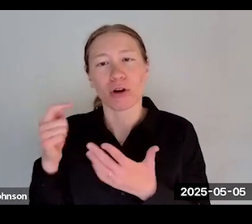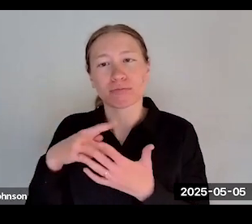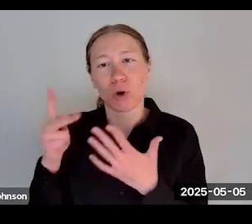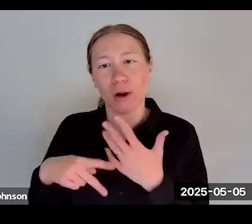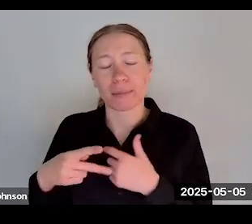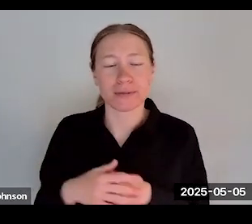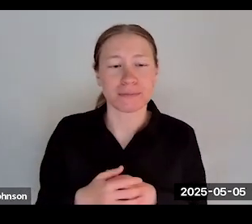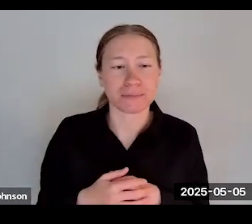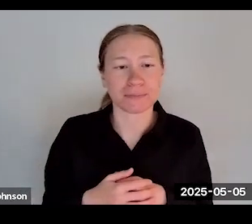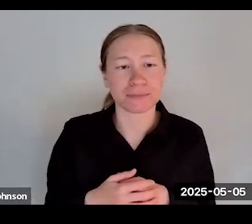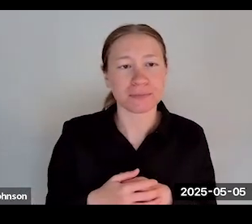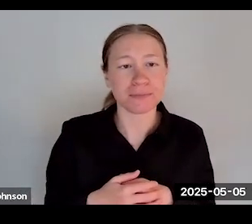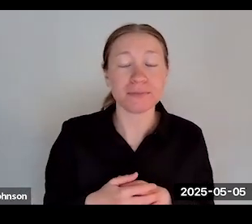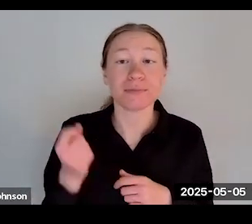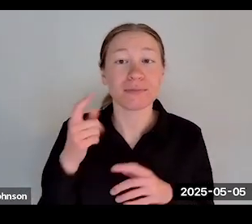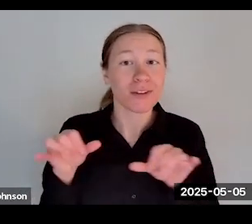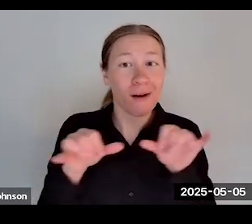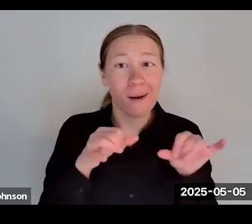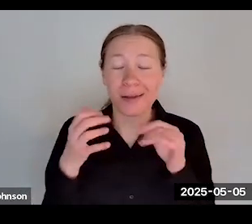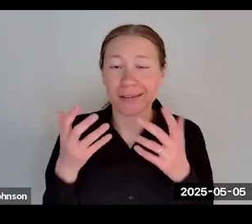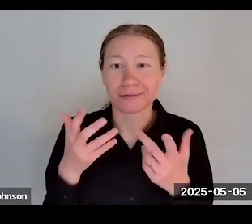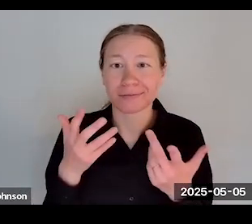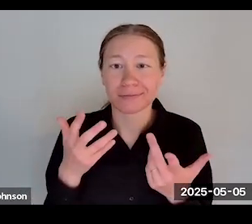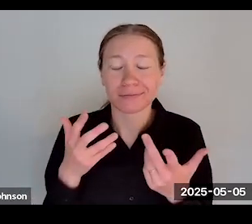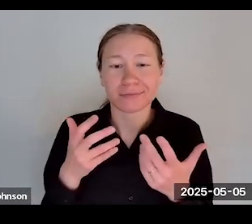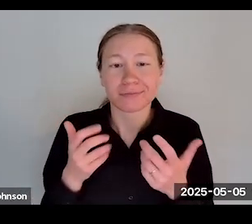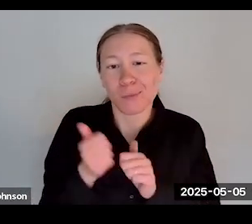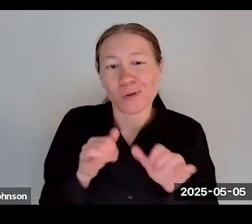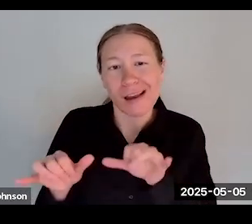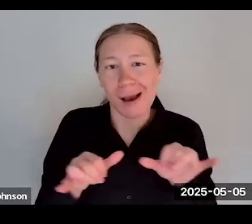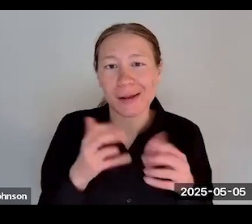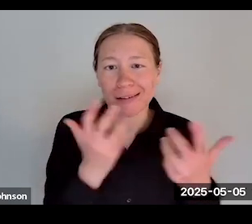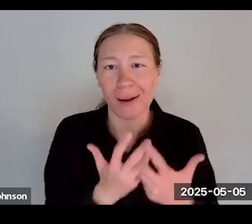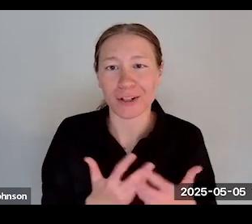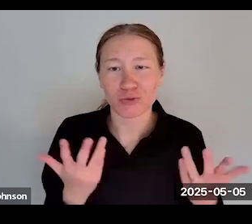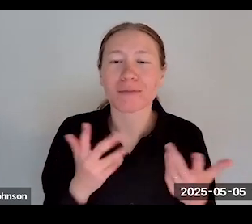Some of the most common accommodations we implement are modifying or providing equipment: